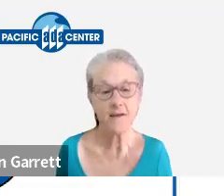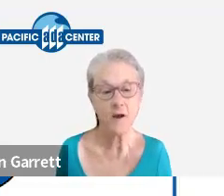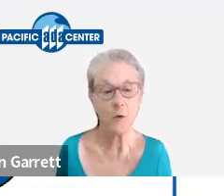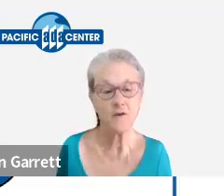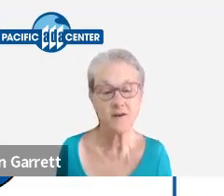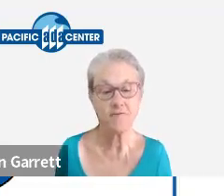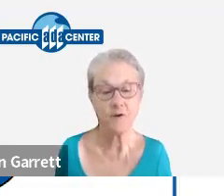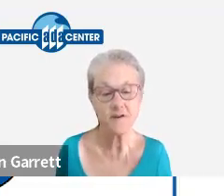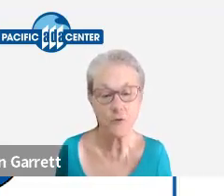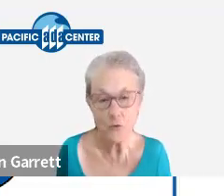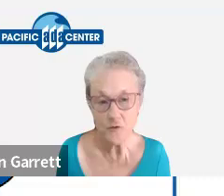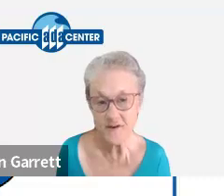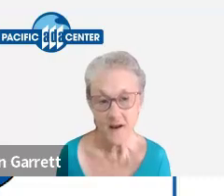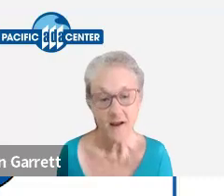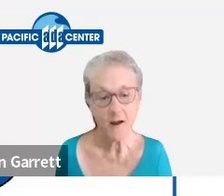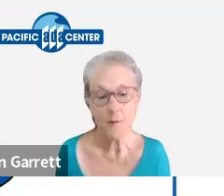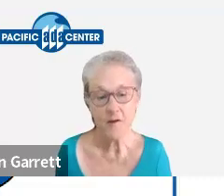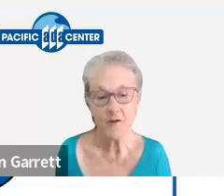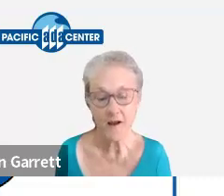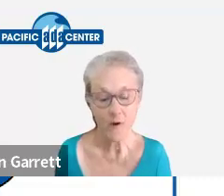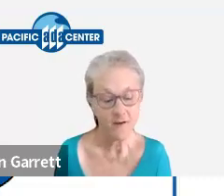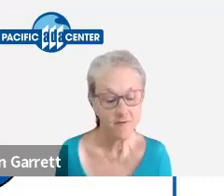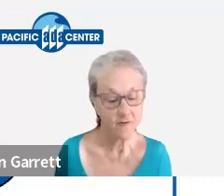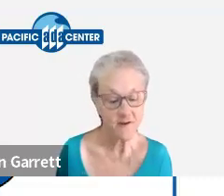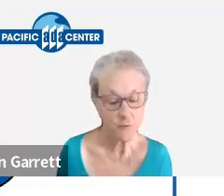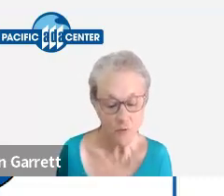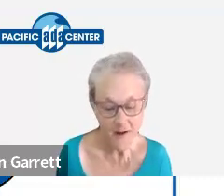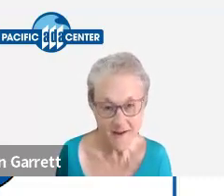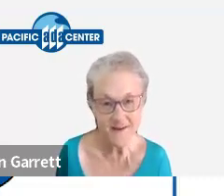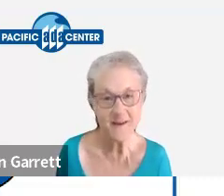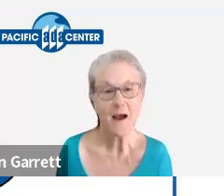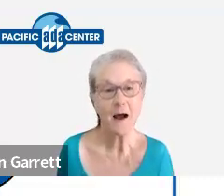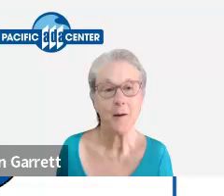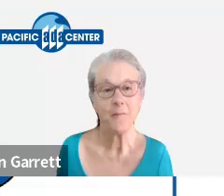had to go to different schools. Even like ride a different school bus.